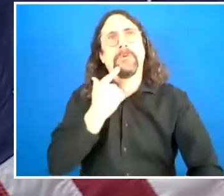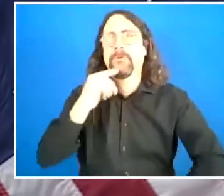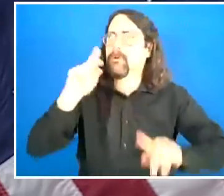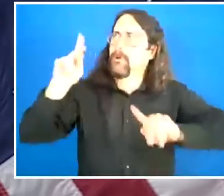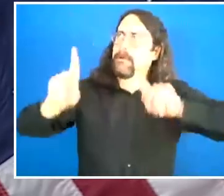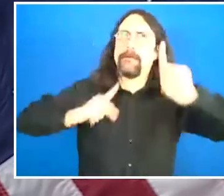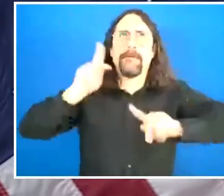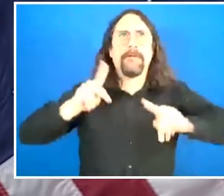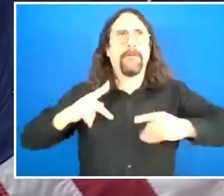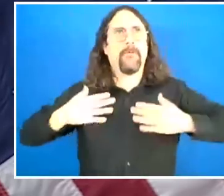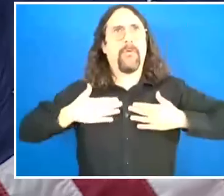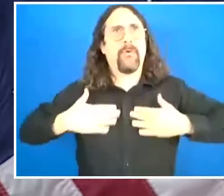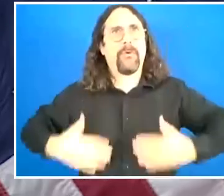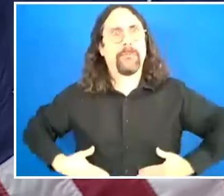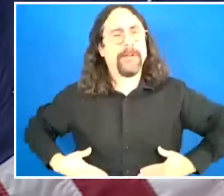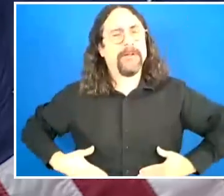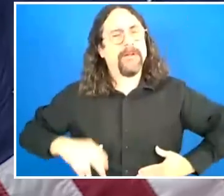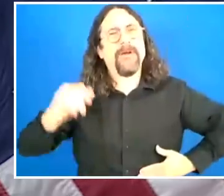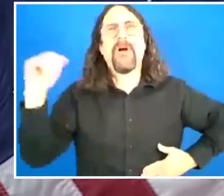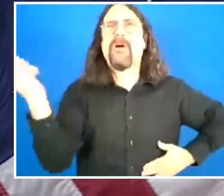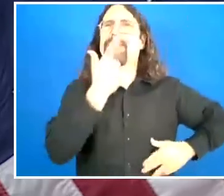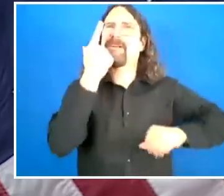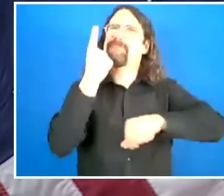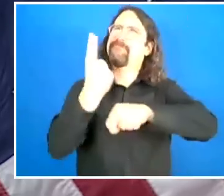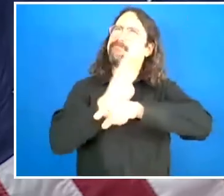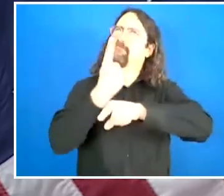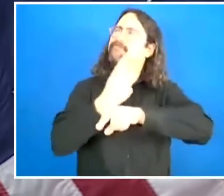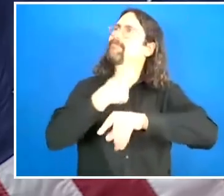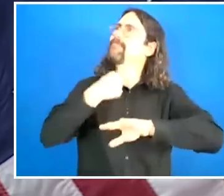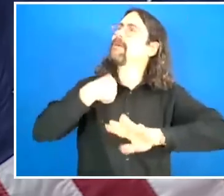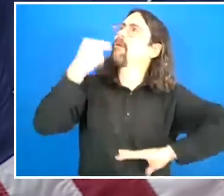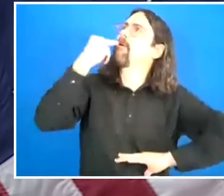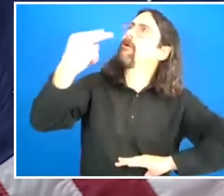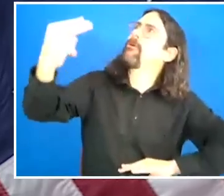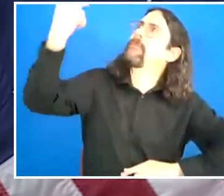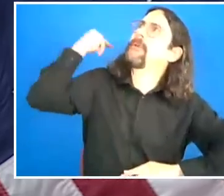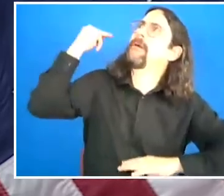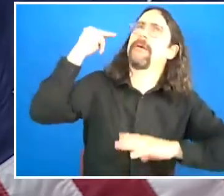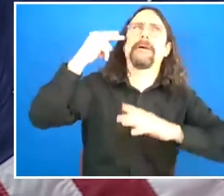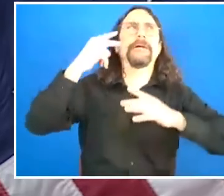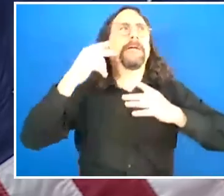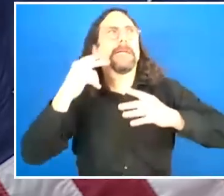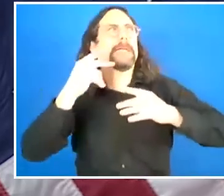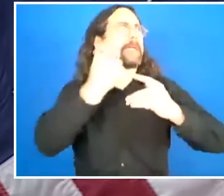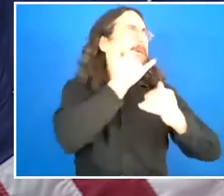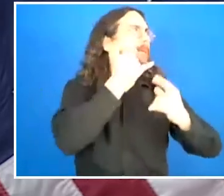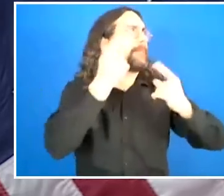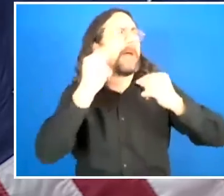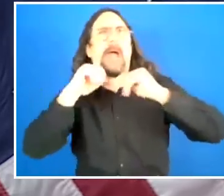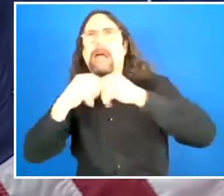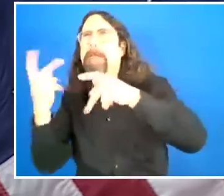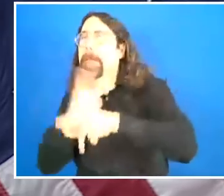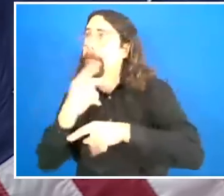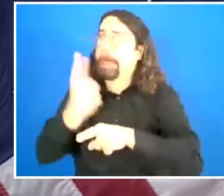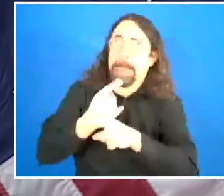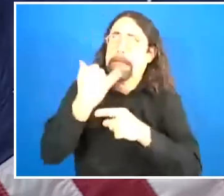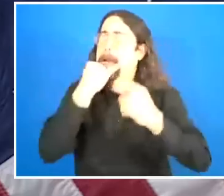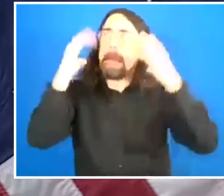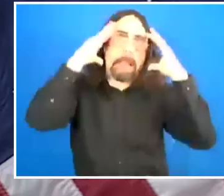FOR MY PEOPLE AND WATH I'M CRYSTAL CLEAR ABOUT IS IT'SAB OUT HEFLT AND SATFEY.